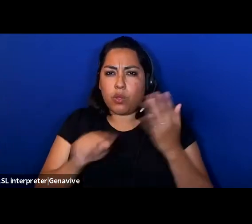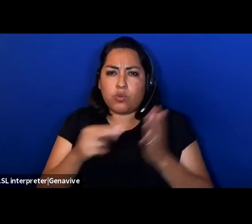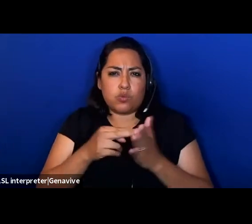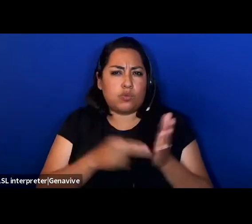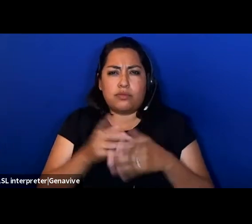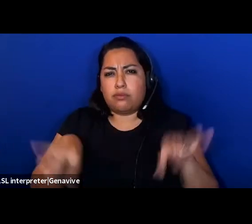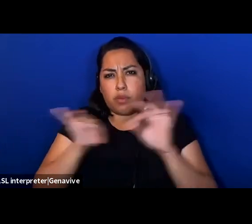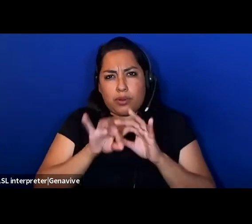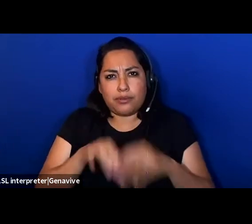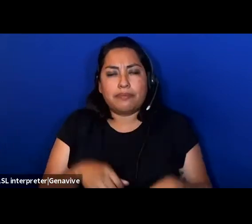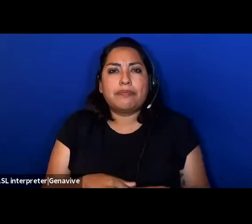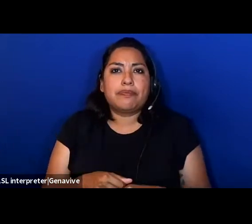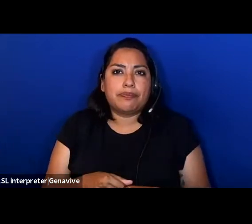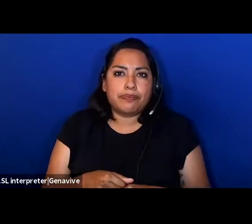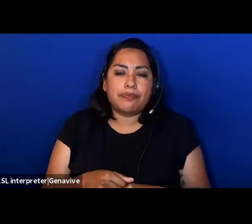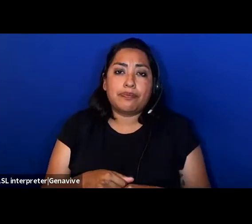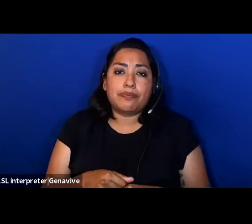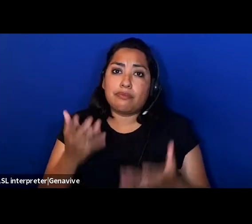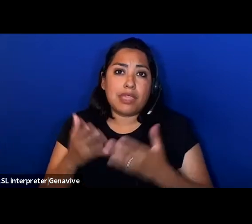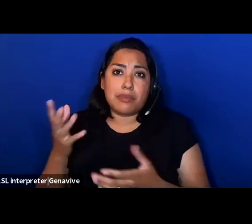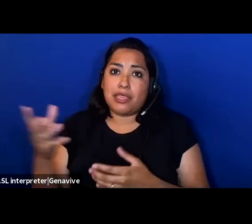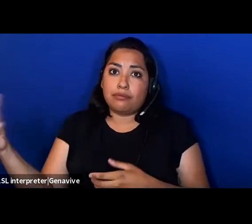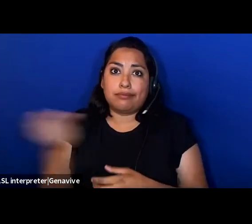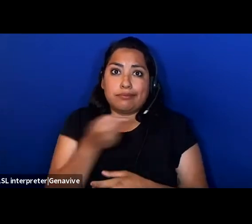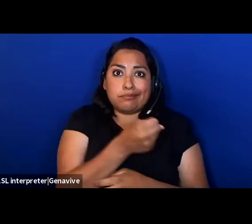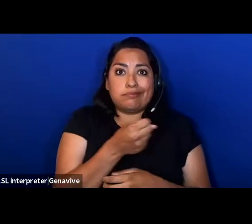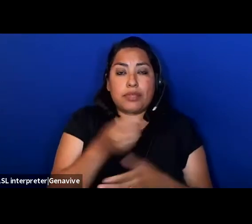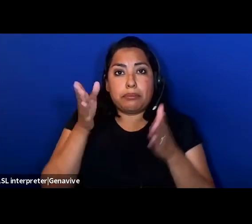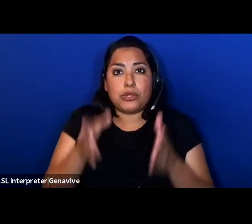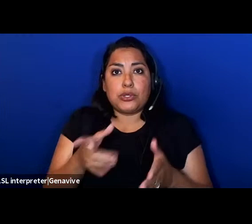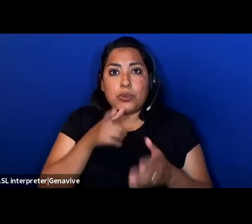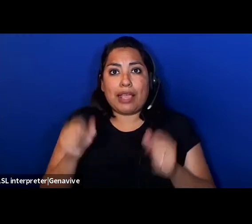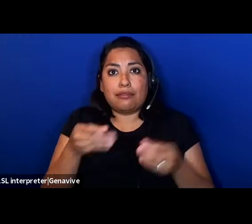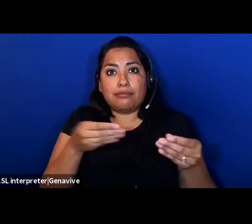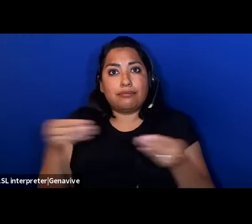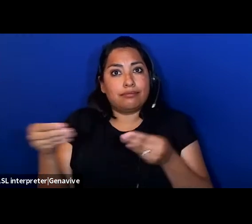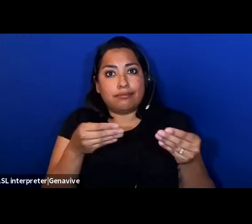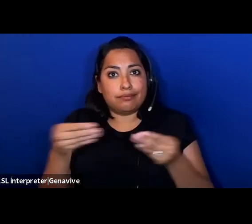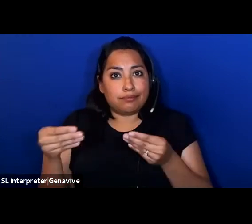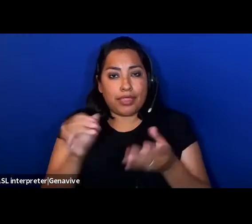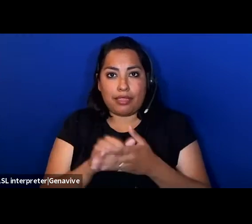You may want to bring in a facilitator to learn from them how they do it. There are